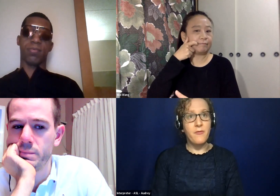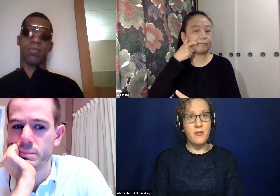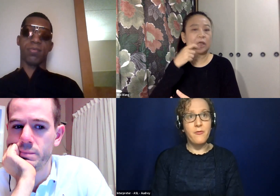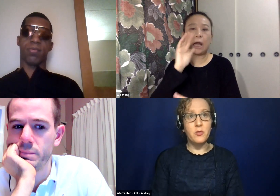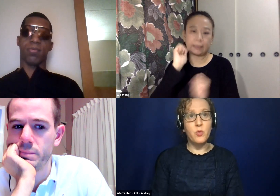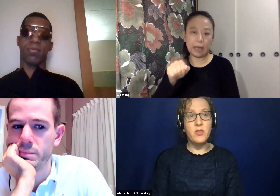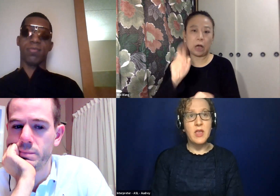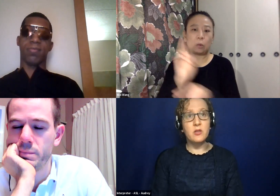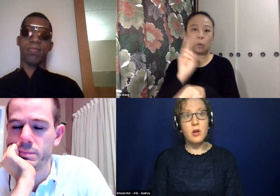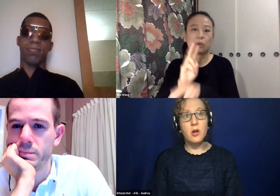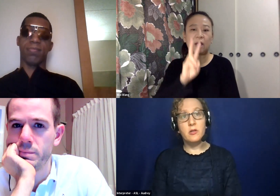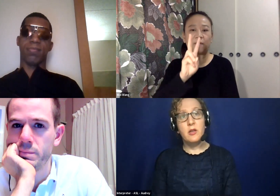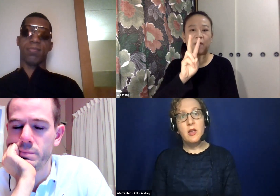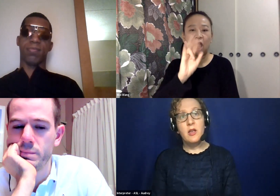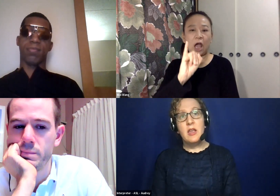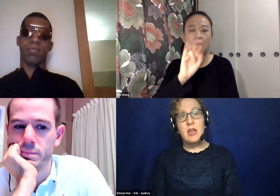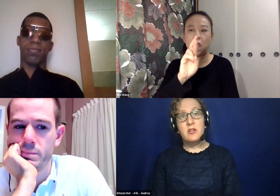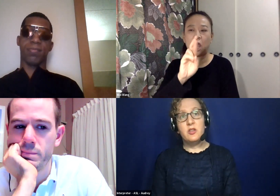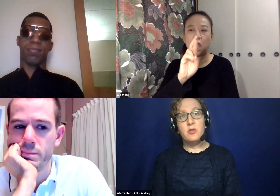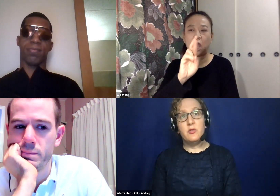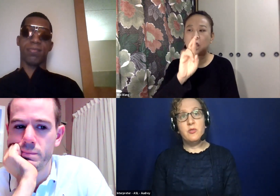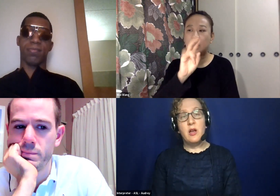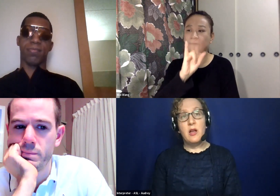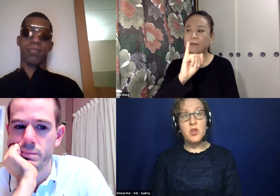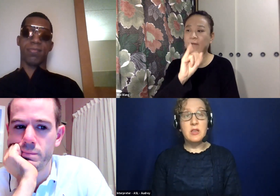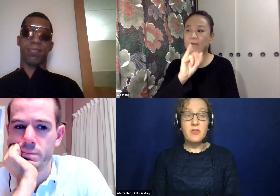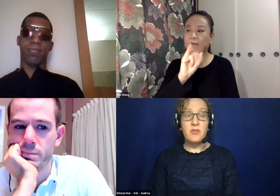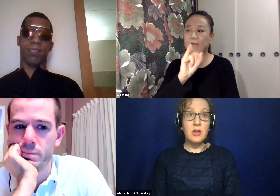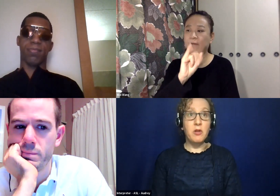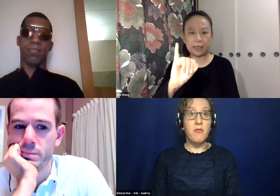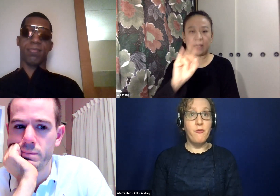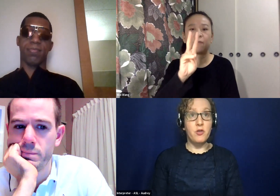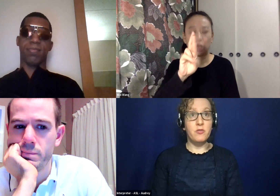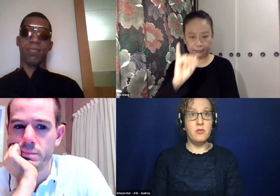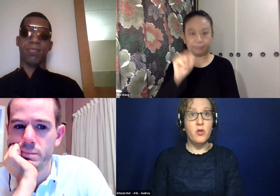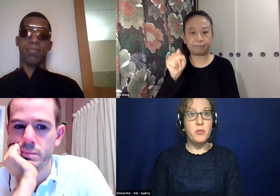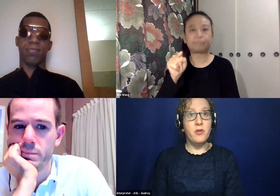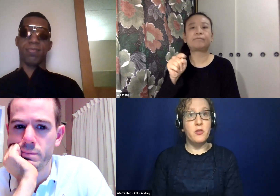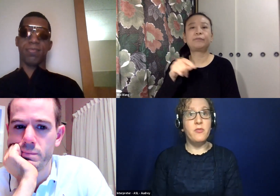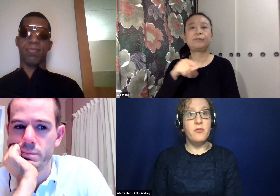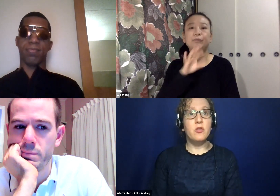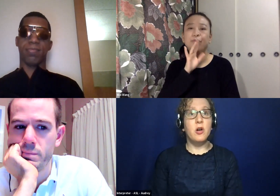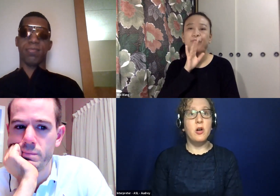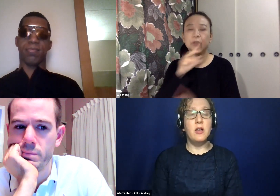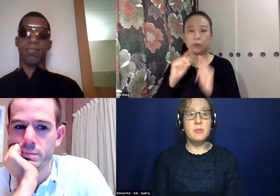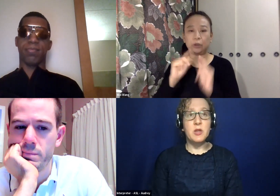on a phone, where they could call into using their hearing phone, their normal phone, they could call